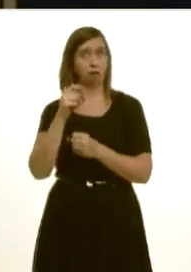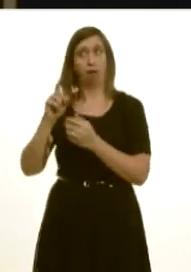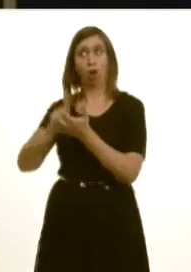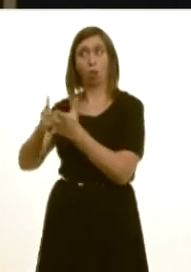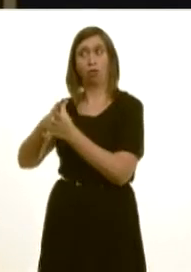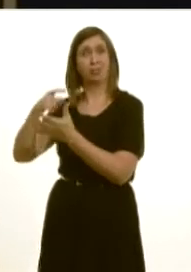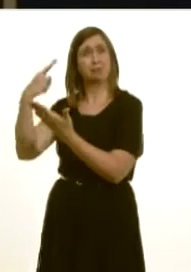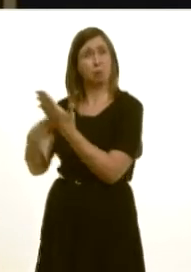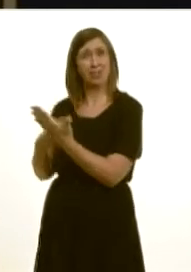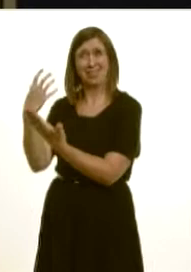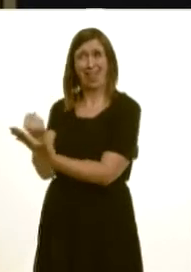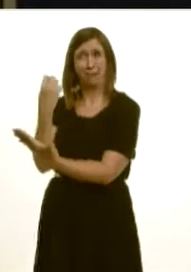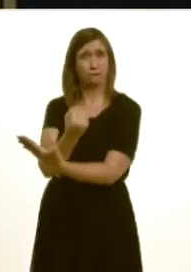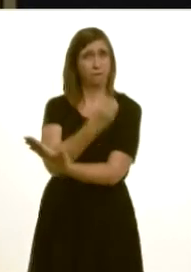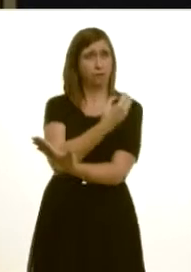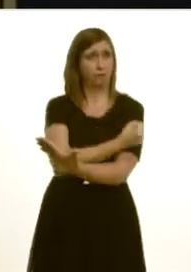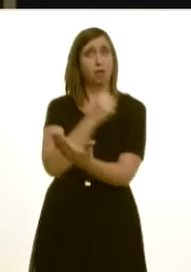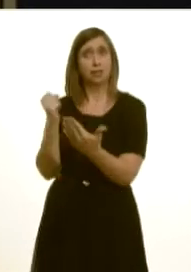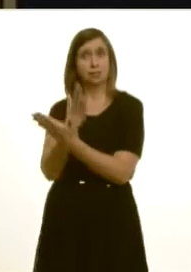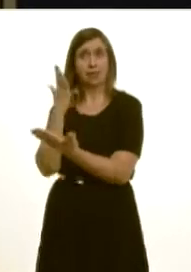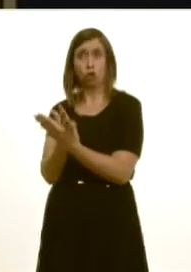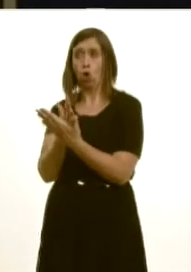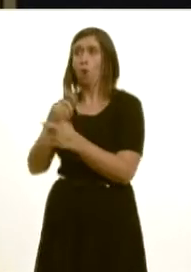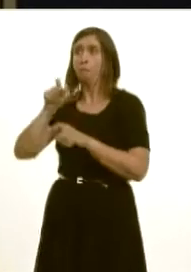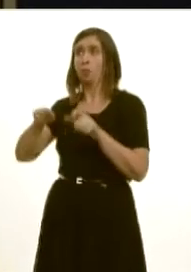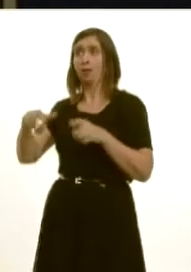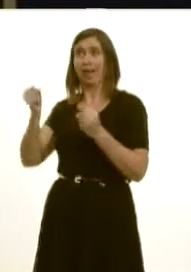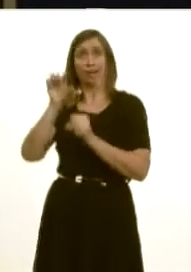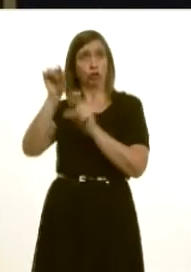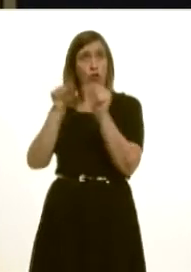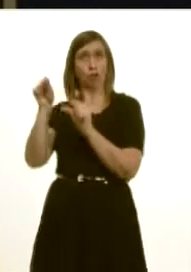that that choice is available to pupils and that their choice is supported, thereby allowing